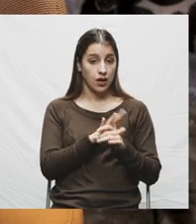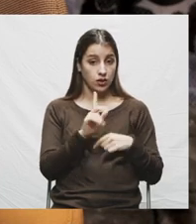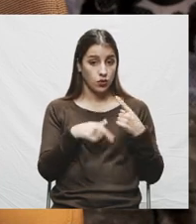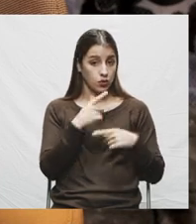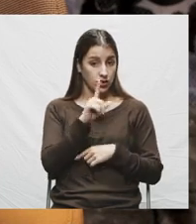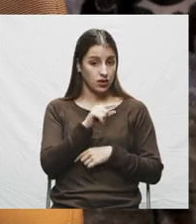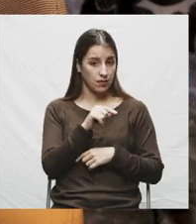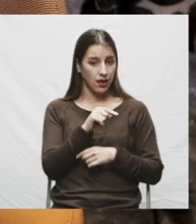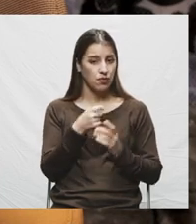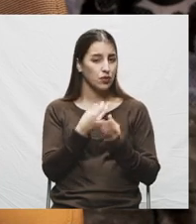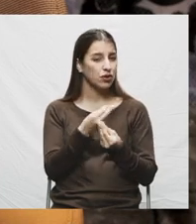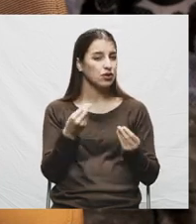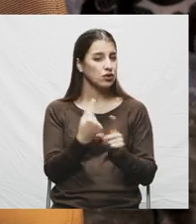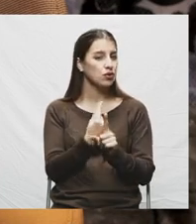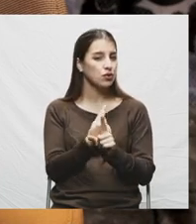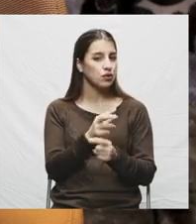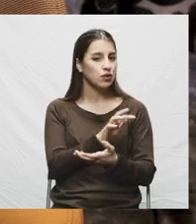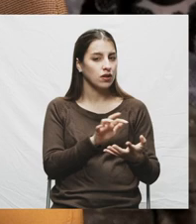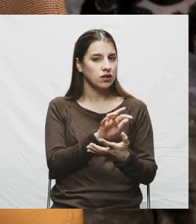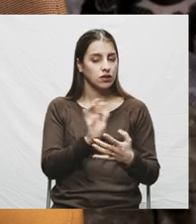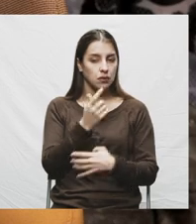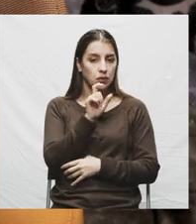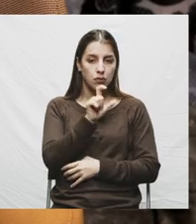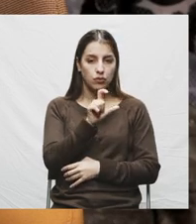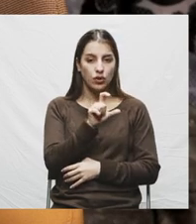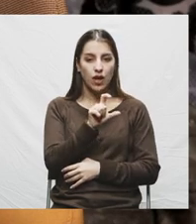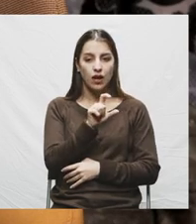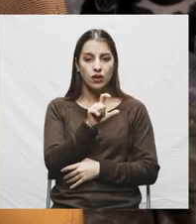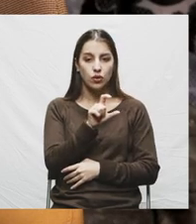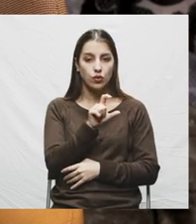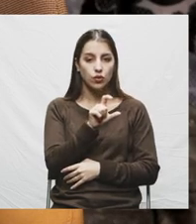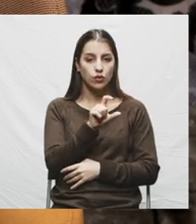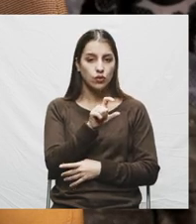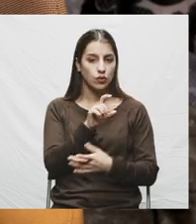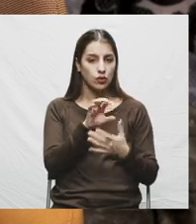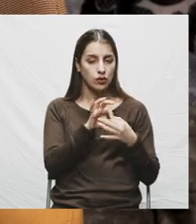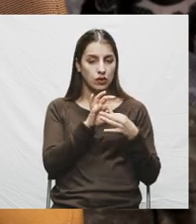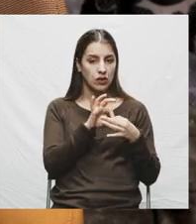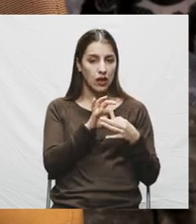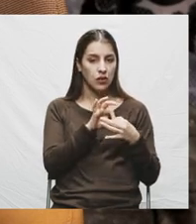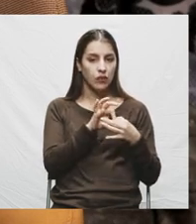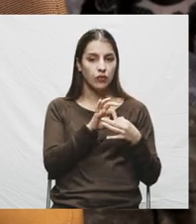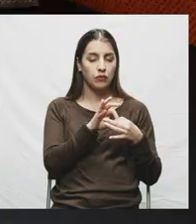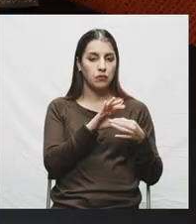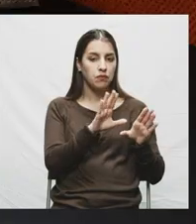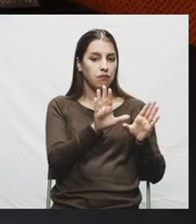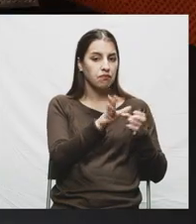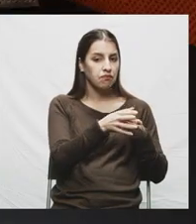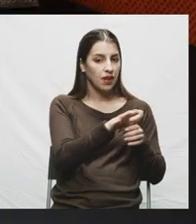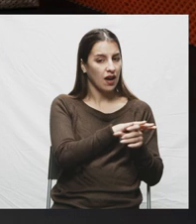at Trisha’s Brown company, and so they were linked. So, they were somehow integrated in this Trisha Brown and post Trisha Brown movement.